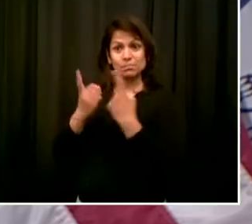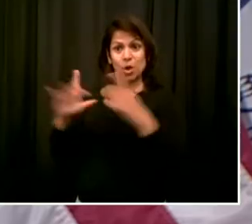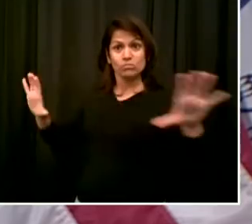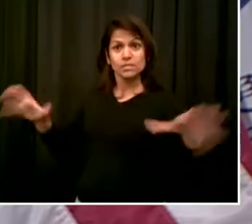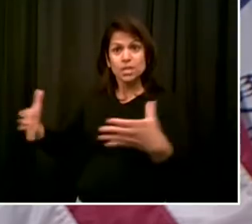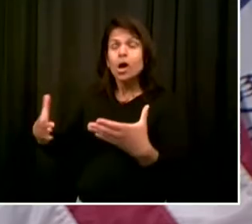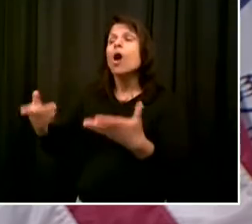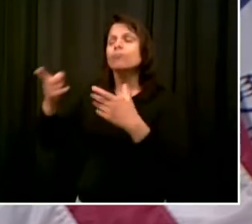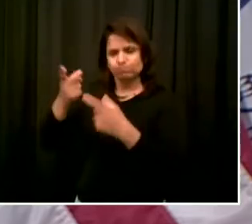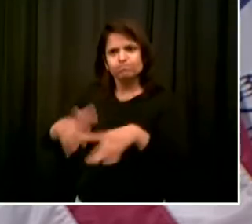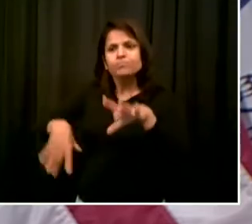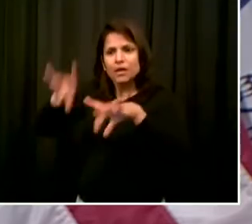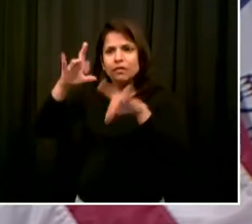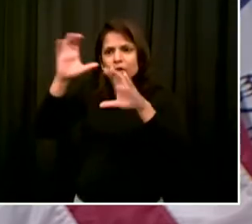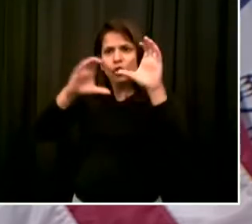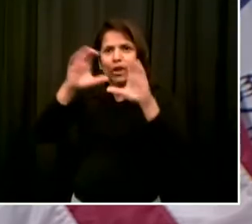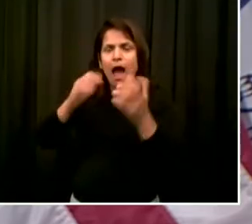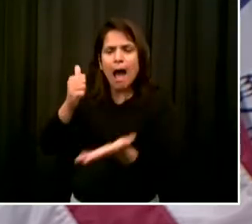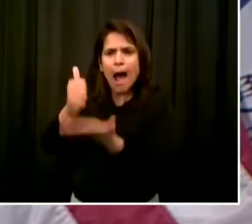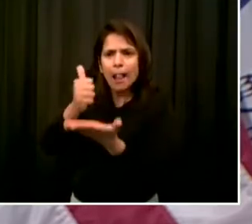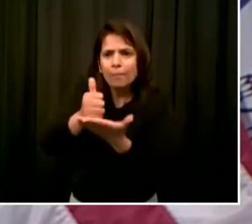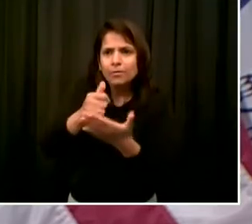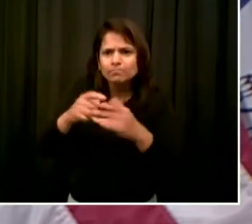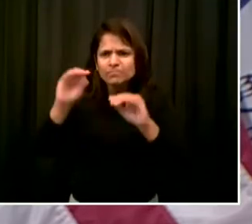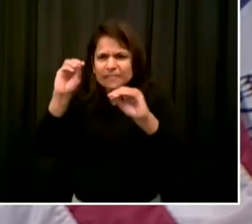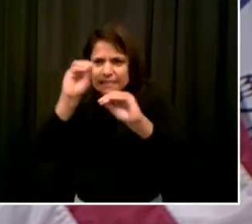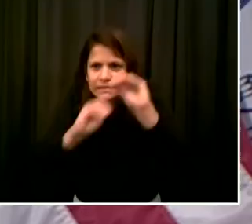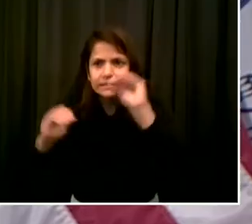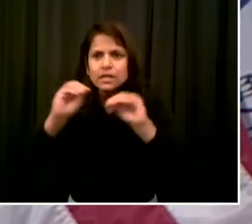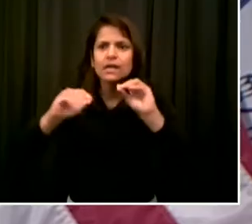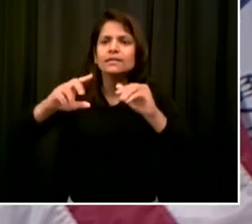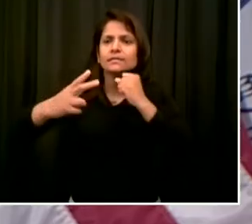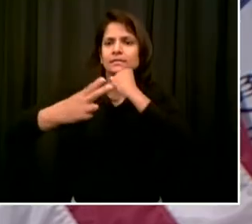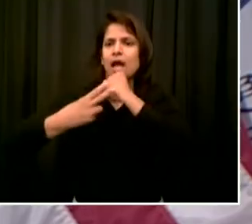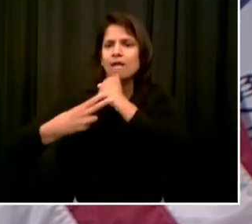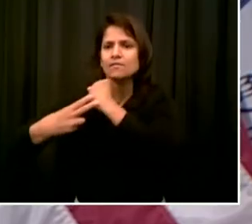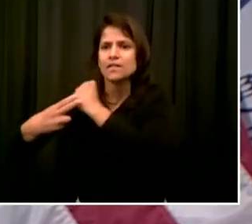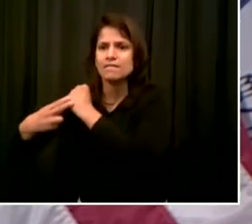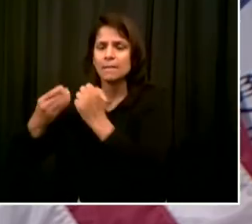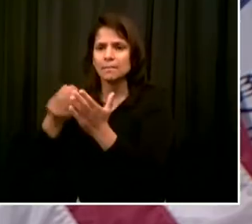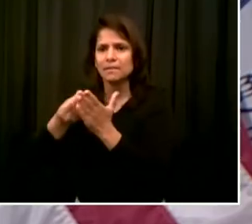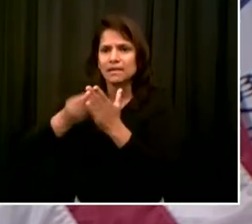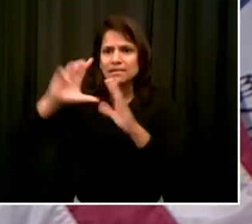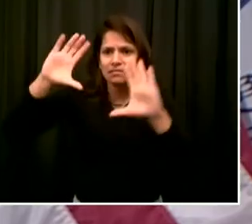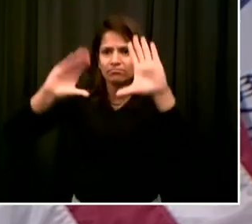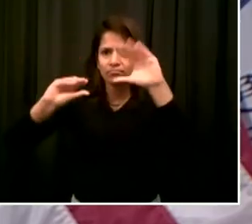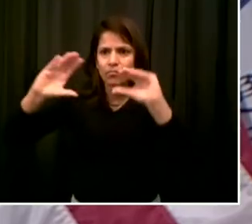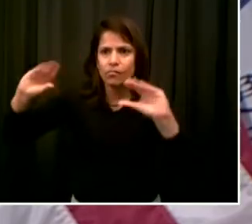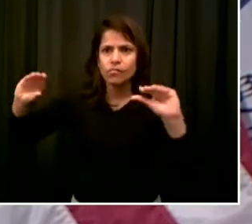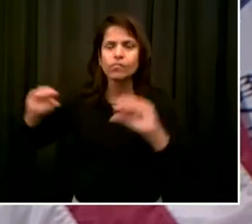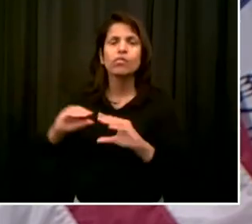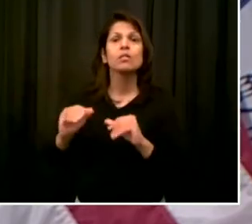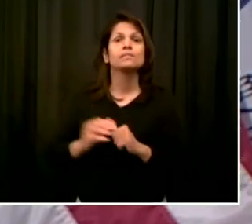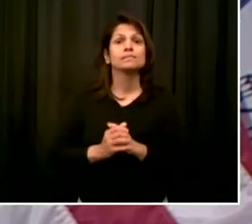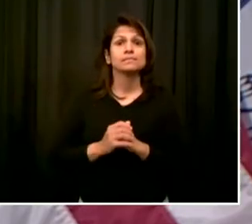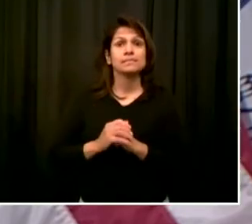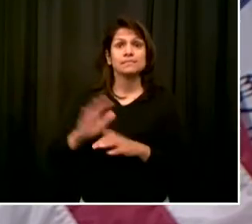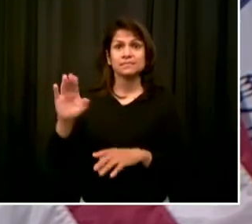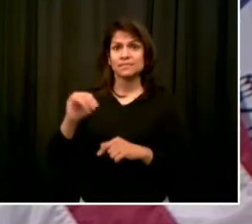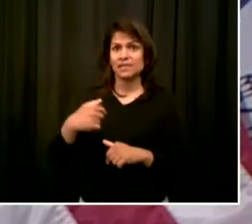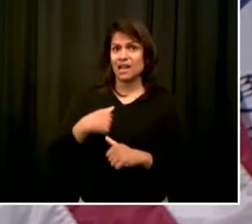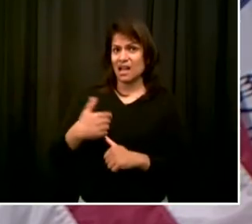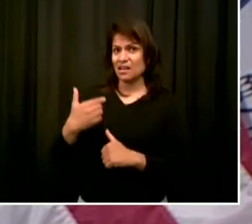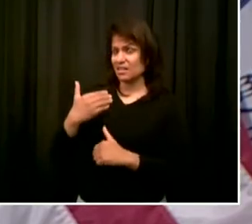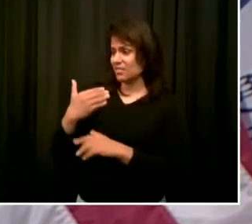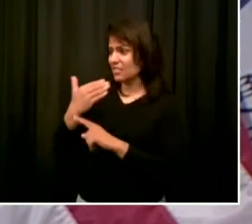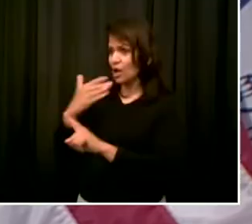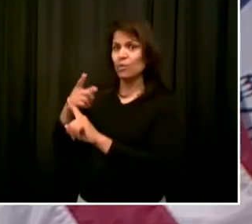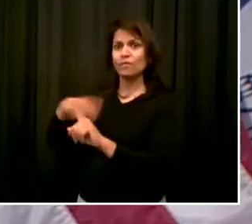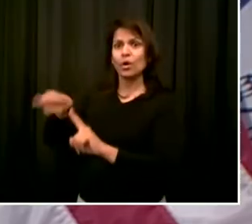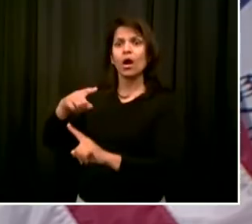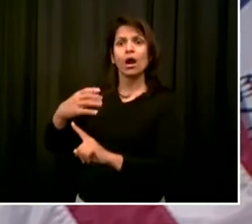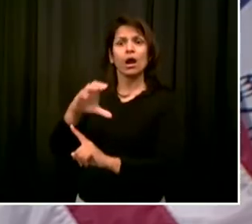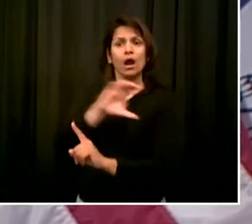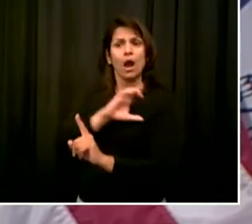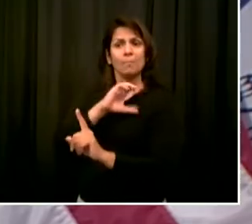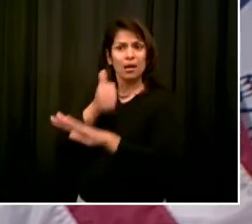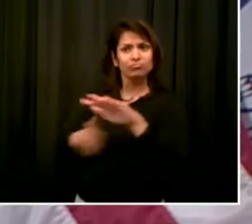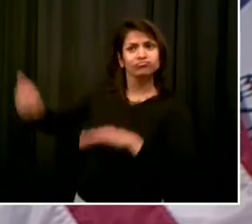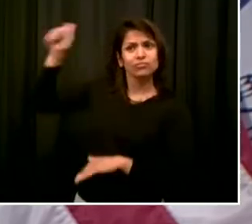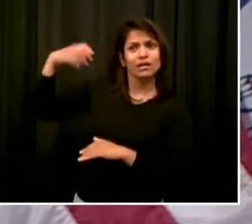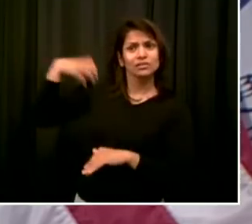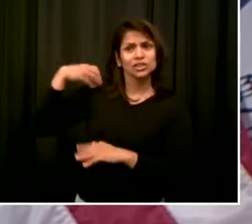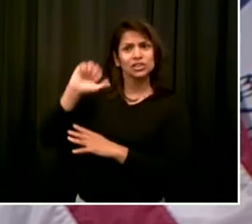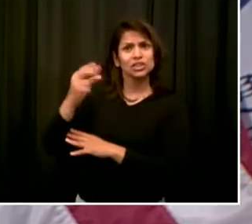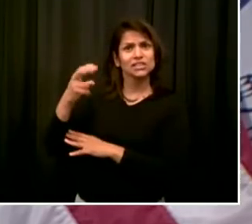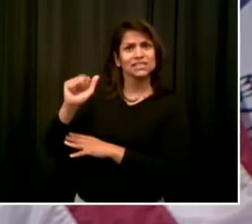HALL TO FIND FACES AND